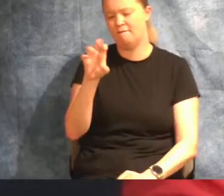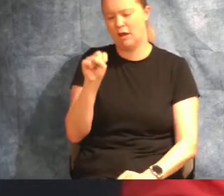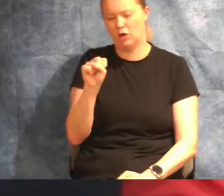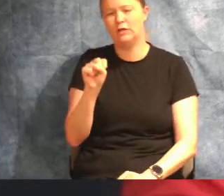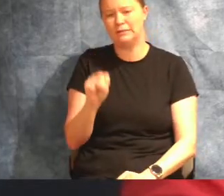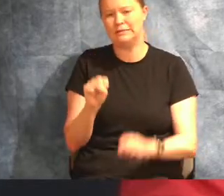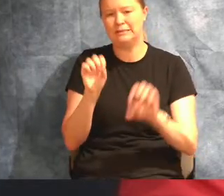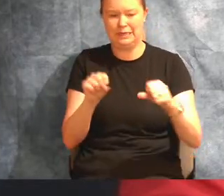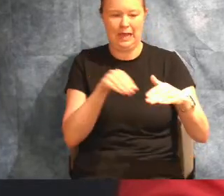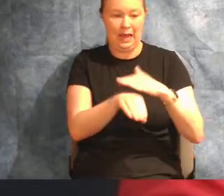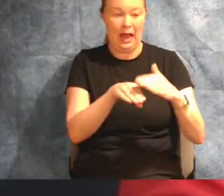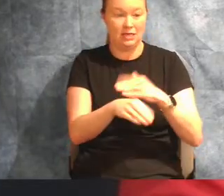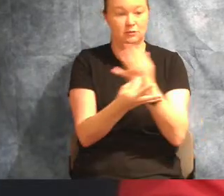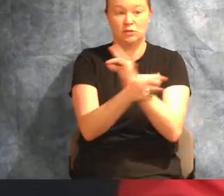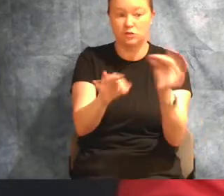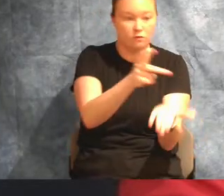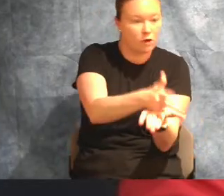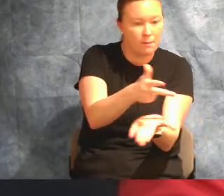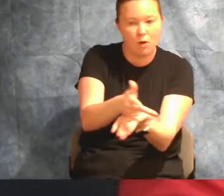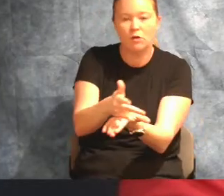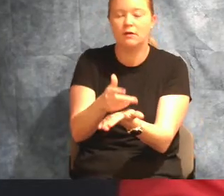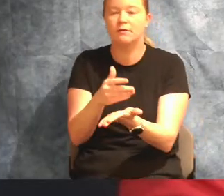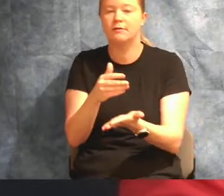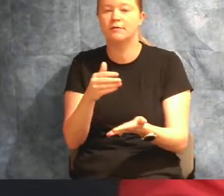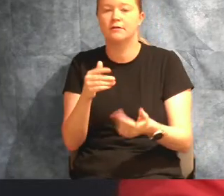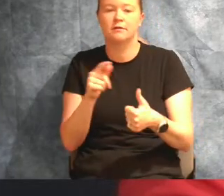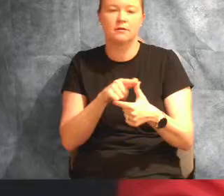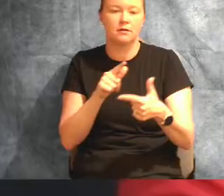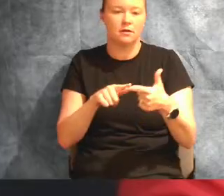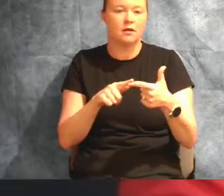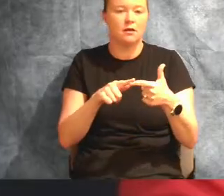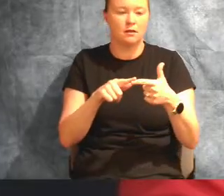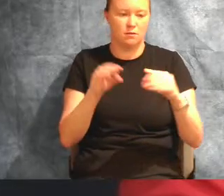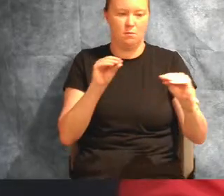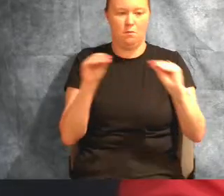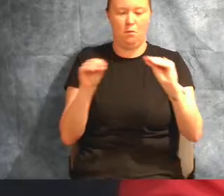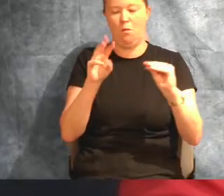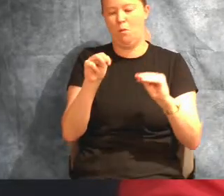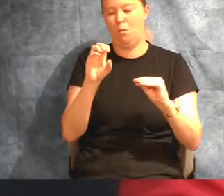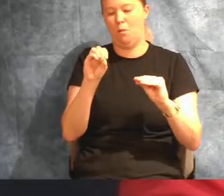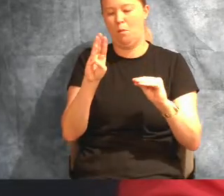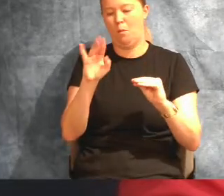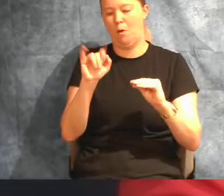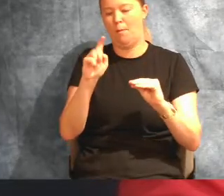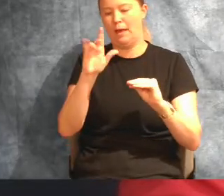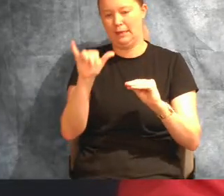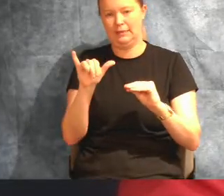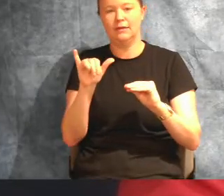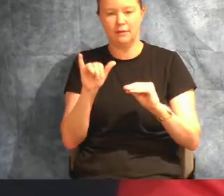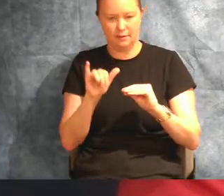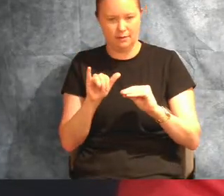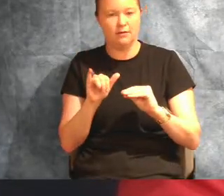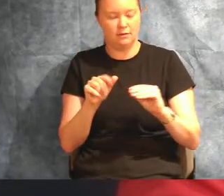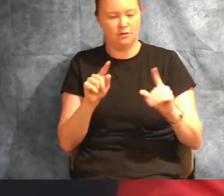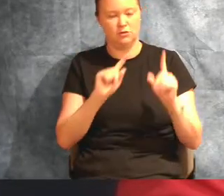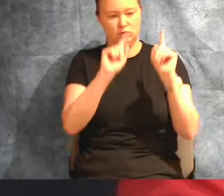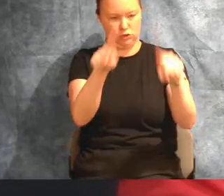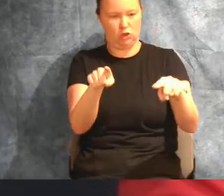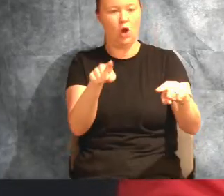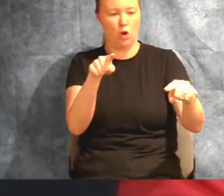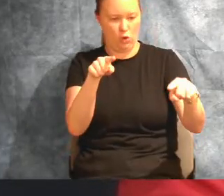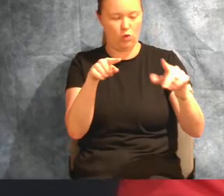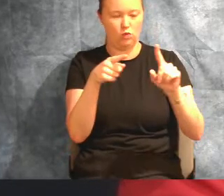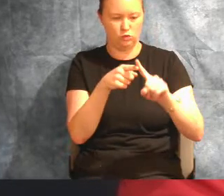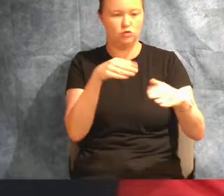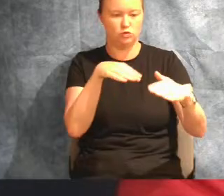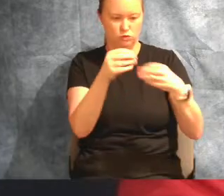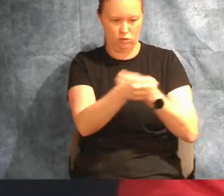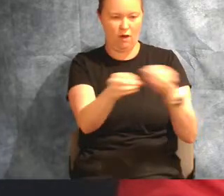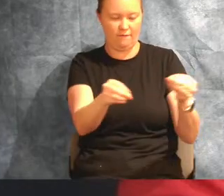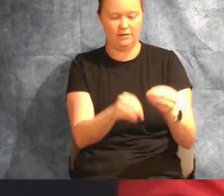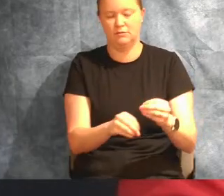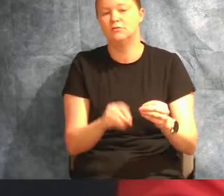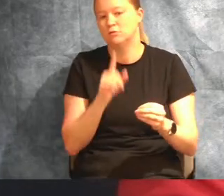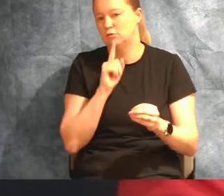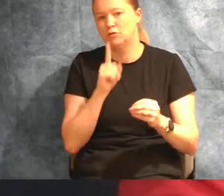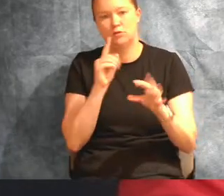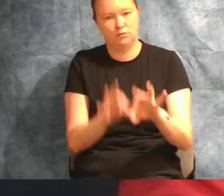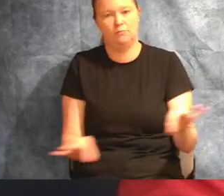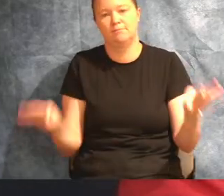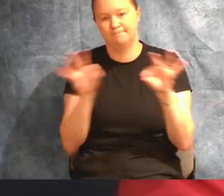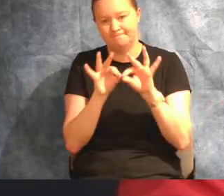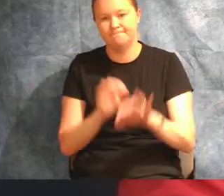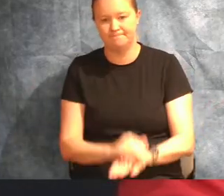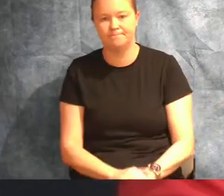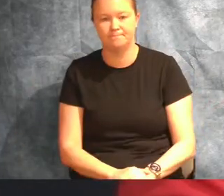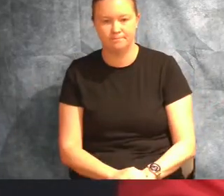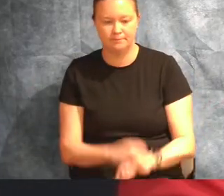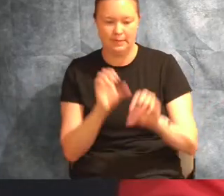and have free parking and mobility able to get to the office which I think is very very important.